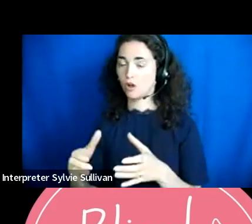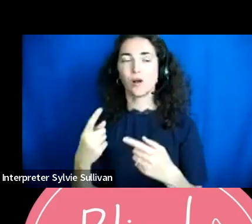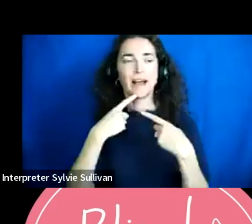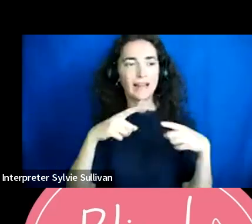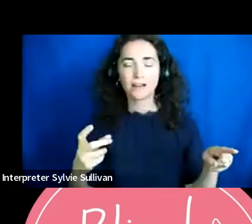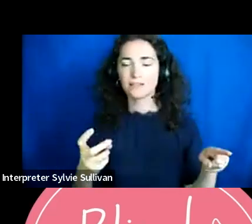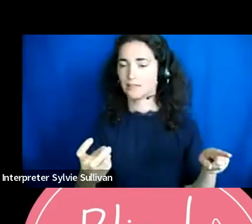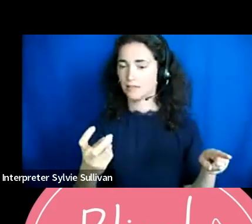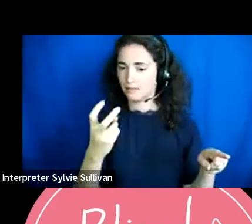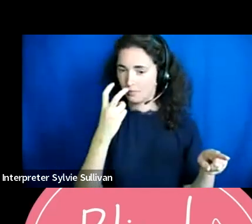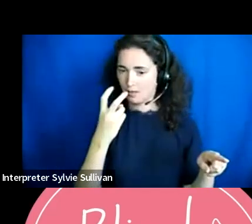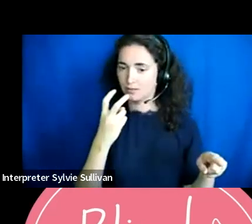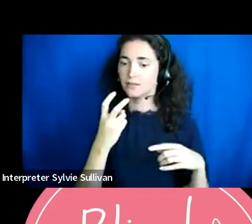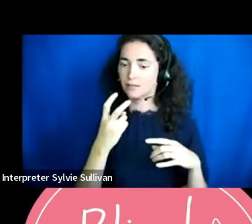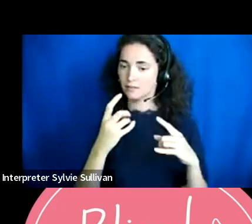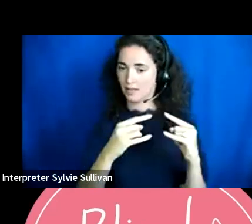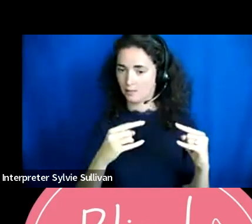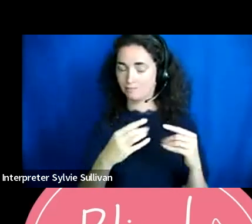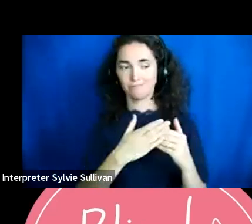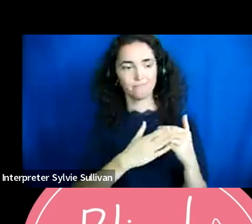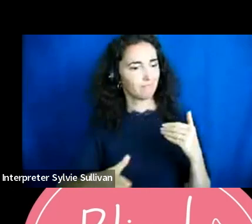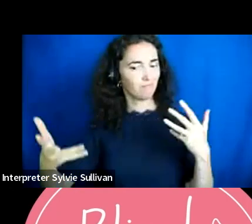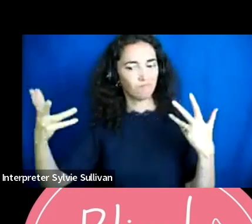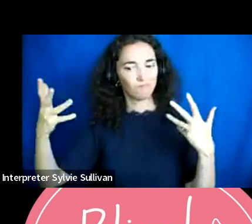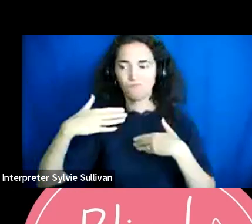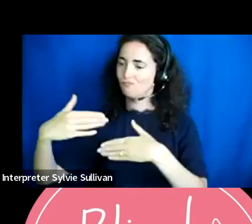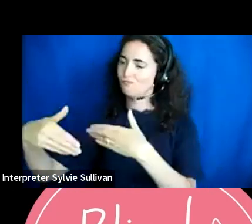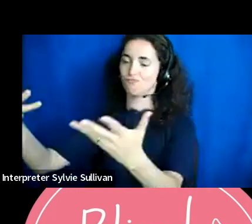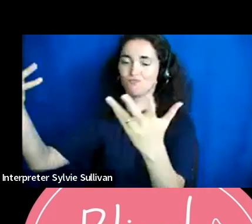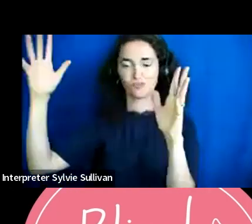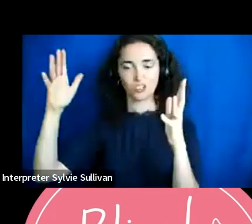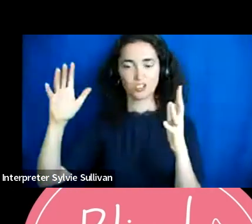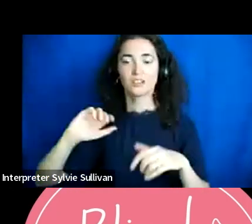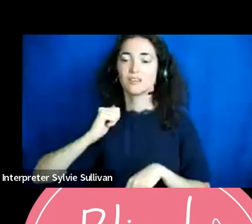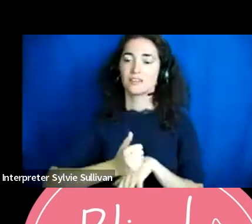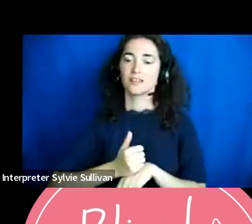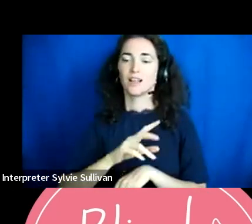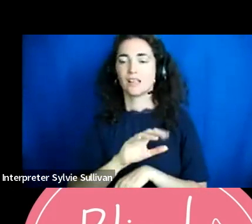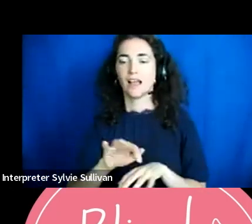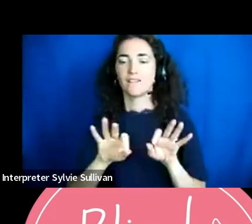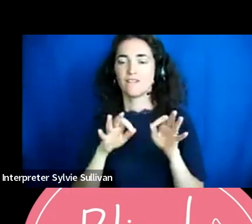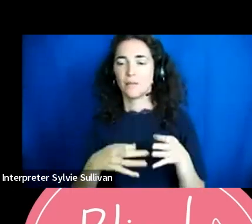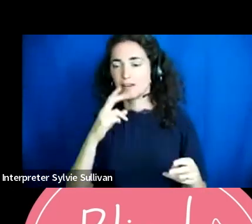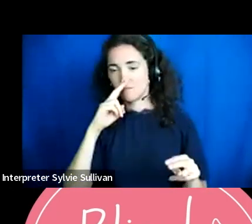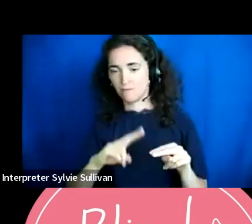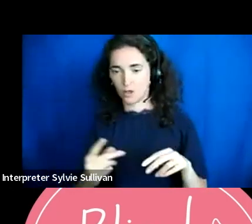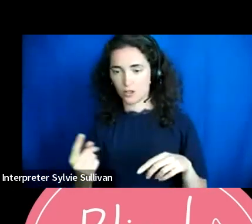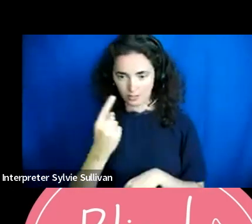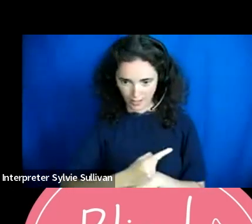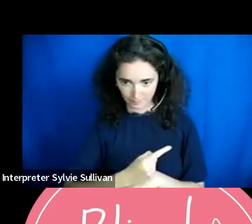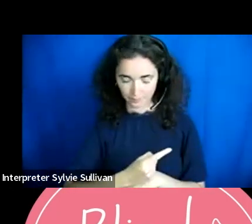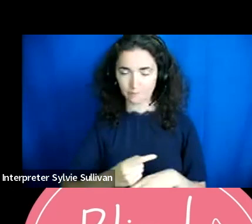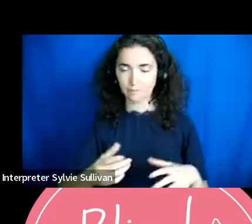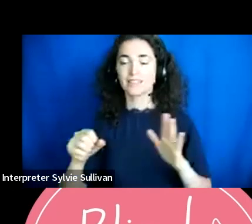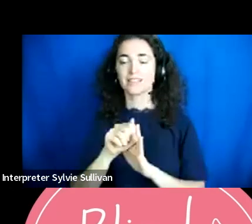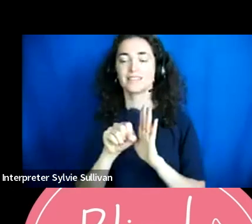And really the rest is history. We decided to go ahead and do a Vi family fun day, and we went around the entire State and we raised money.